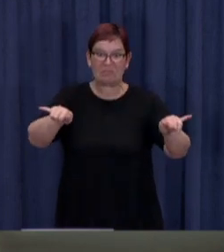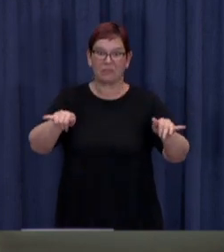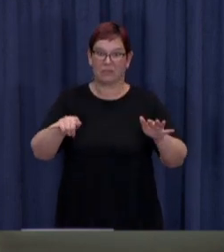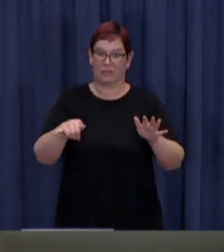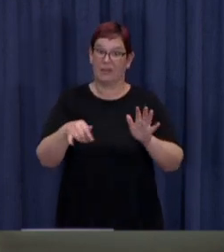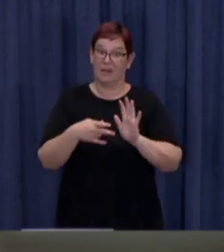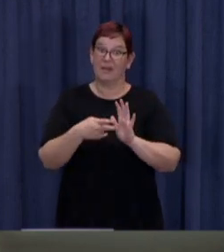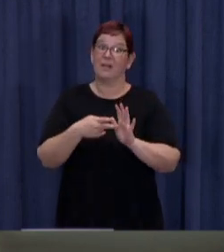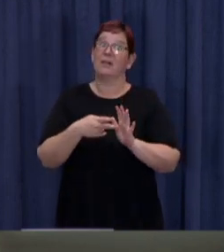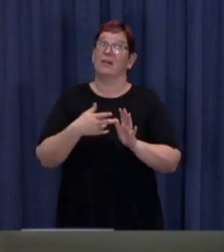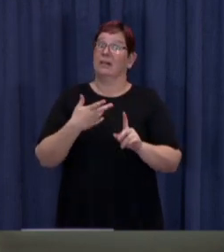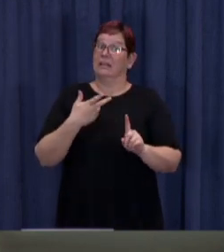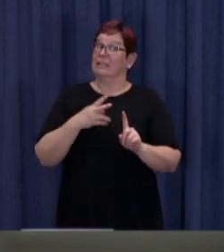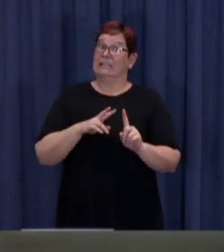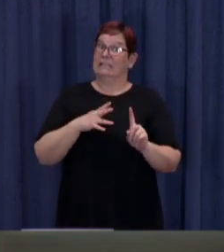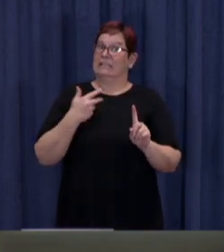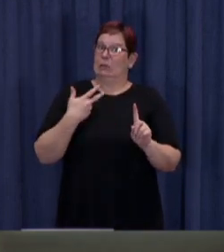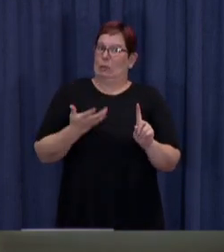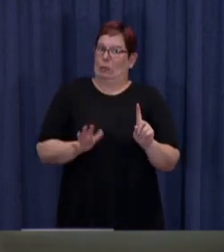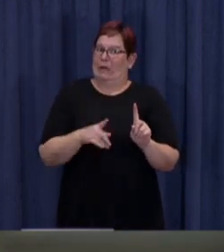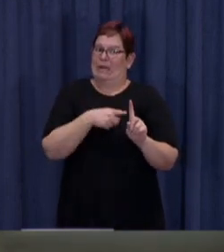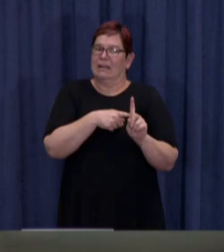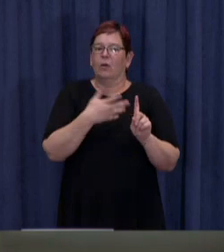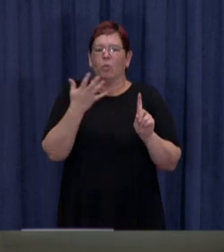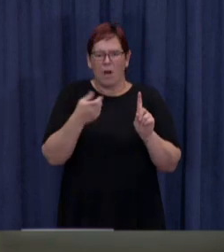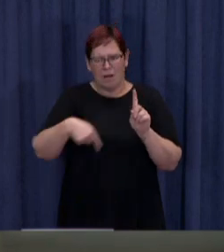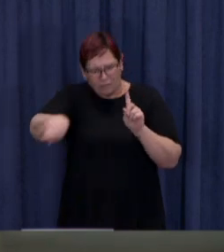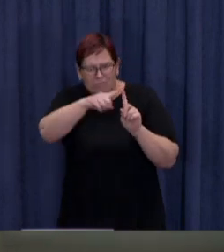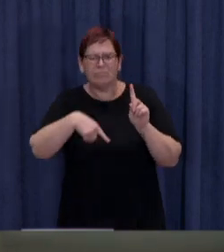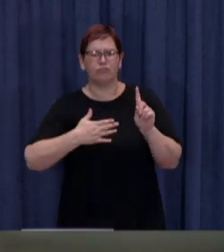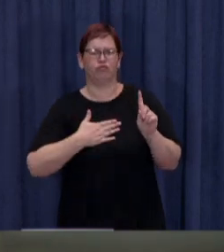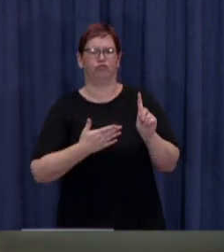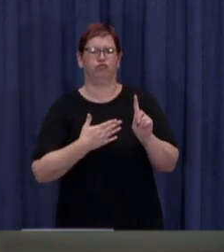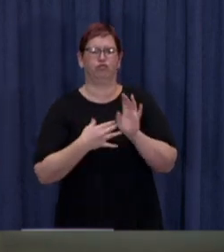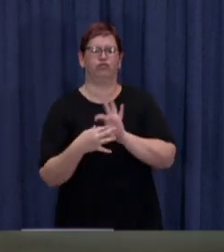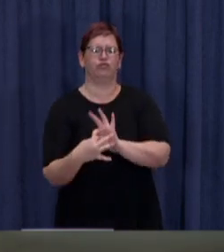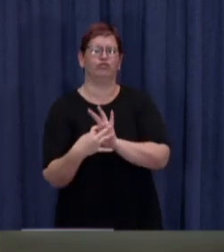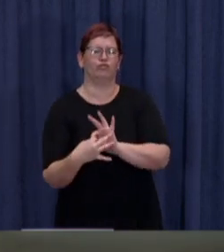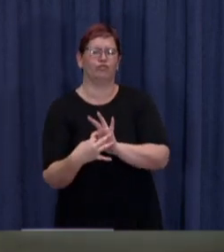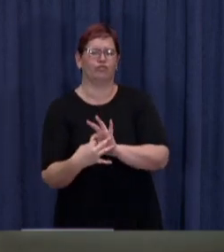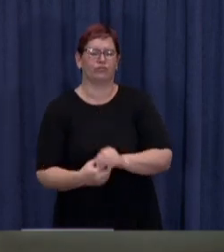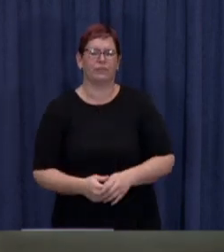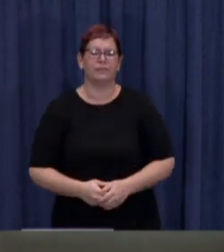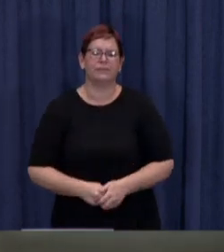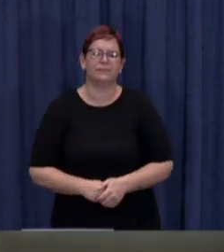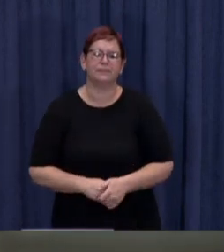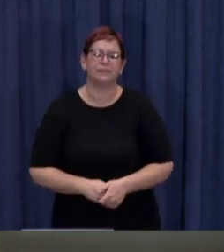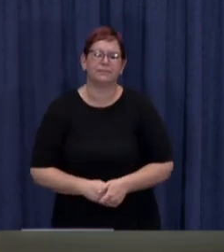Mark McAllister City News go ahead